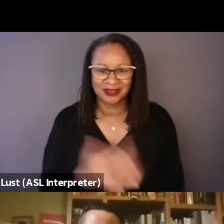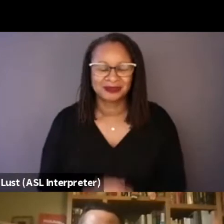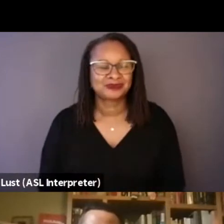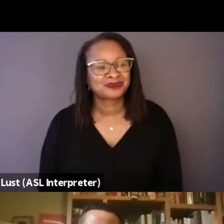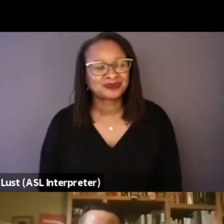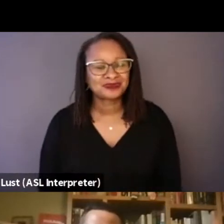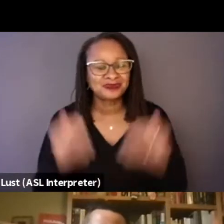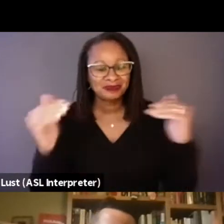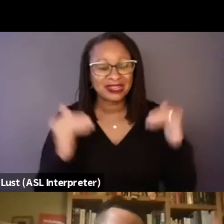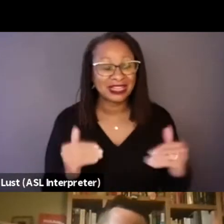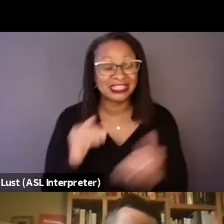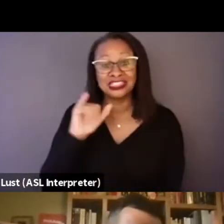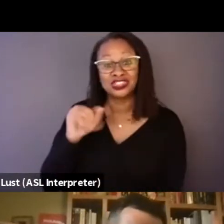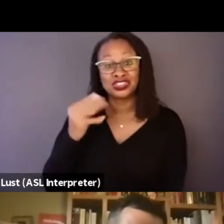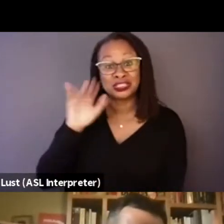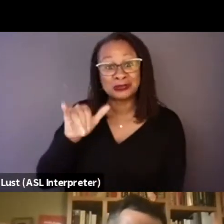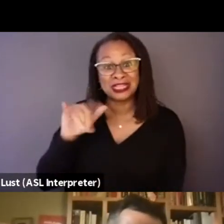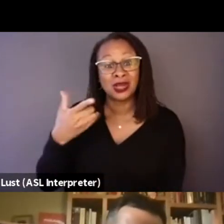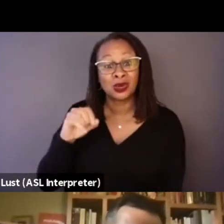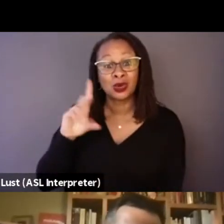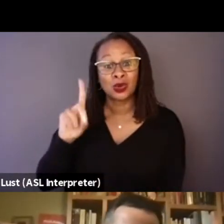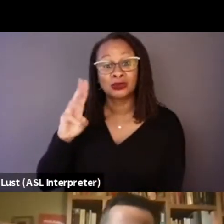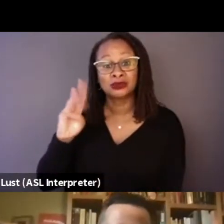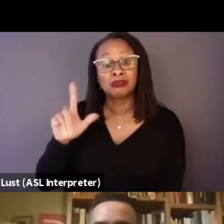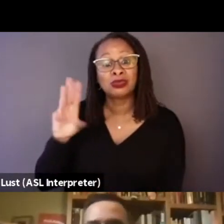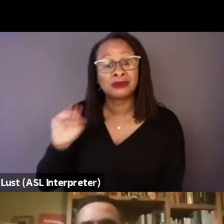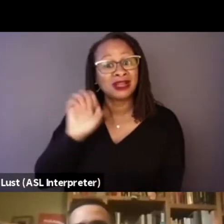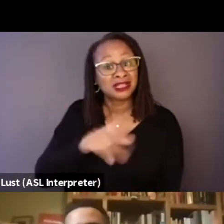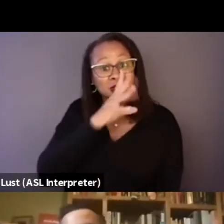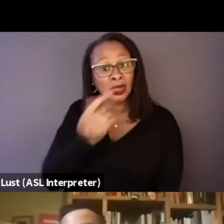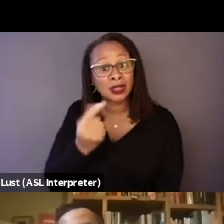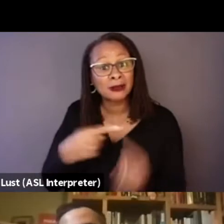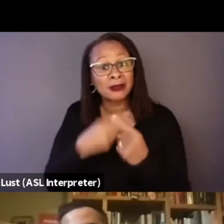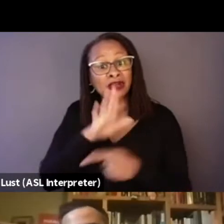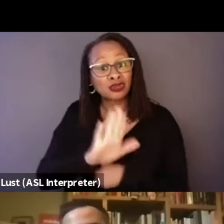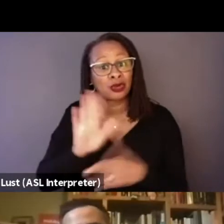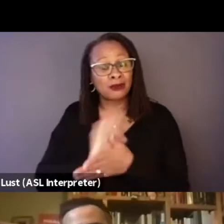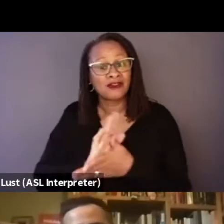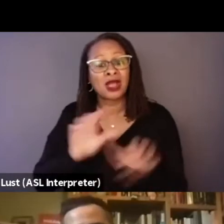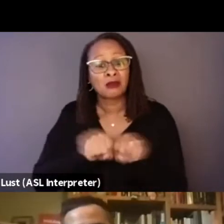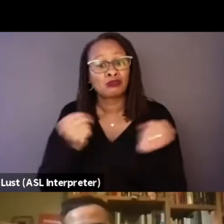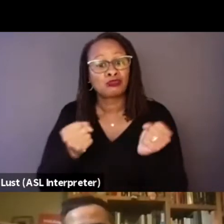Jimmy, can you talk a little bit about "A Broken House", which I just have to say,